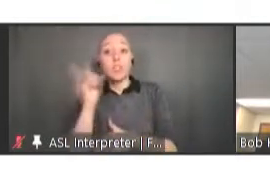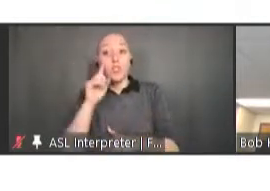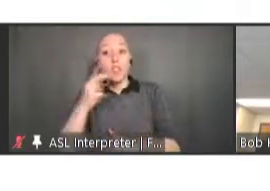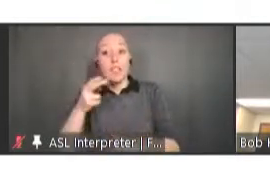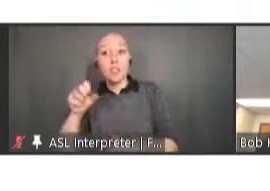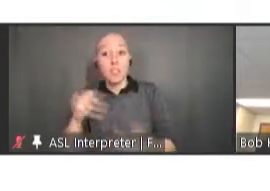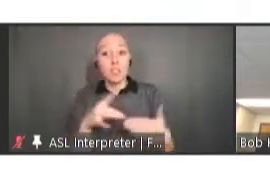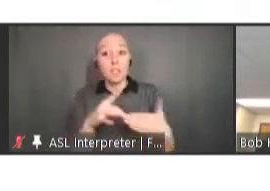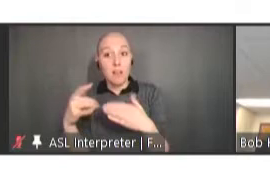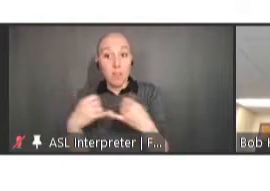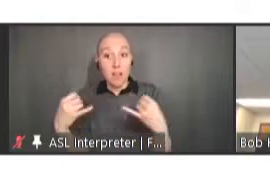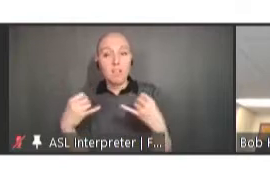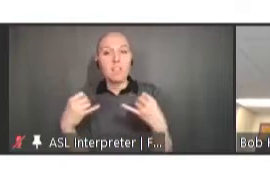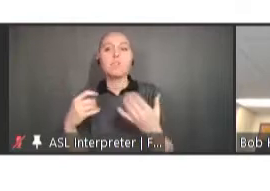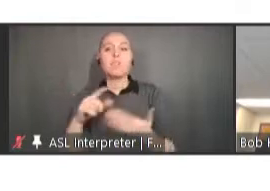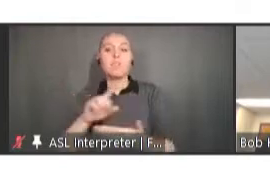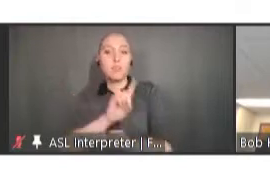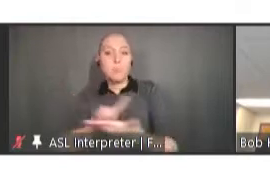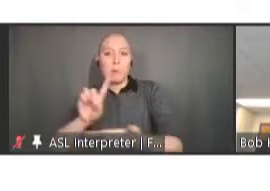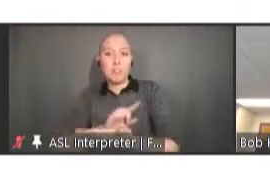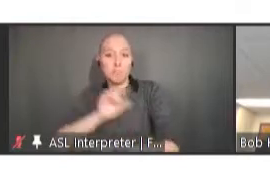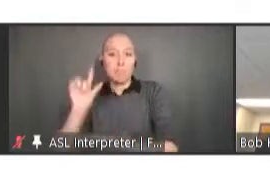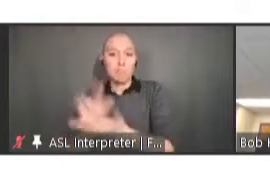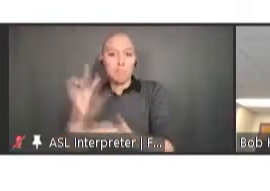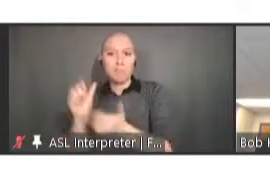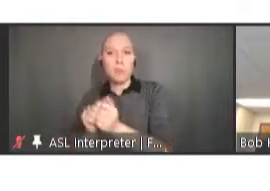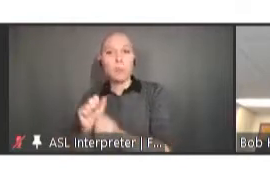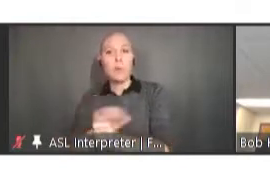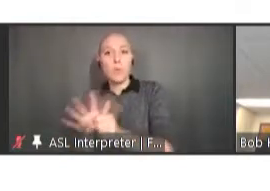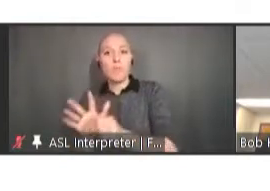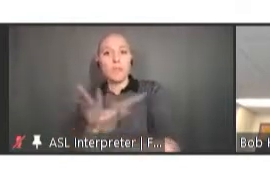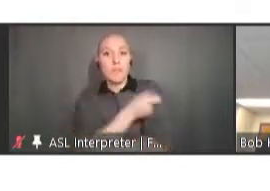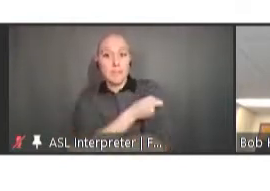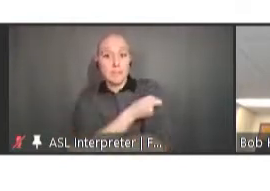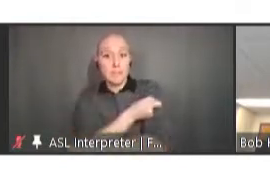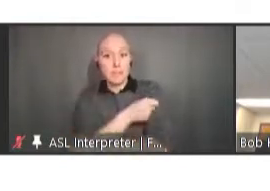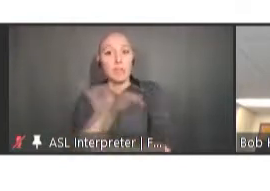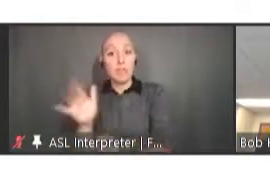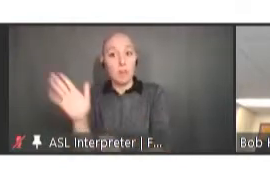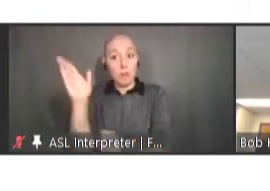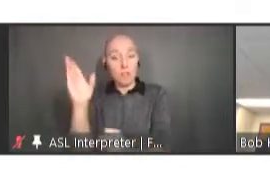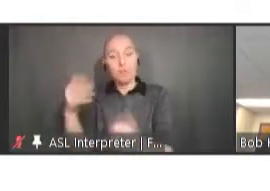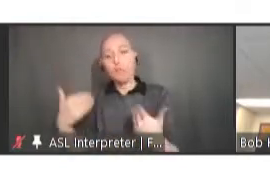COVID-19 vaccination programs was enlightening and important as we continue to address gaps